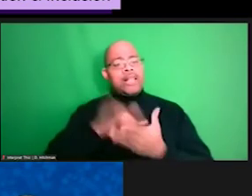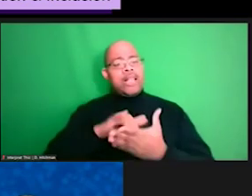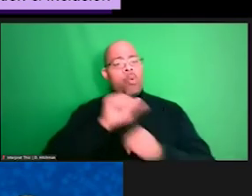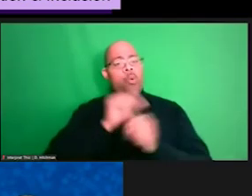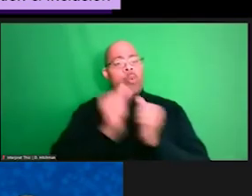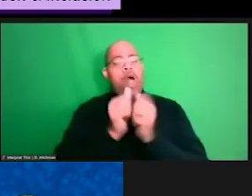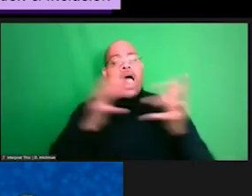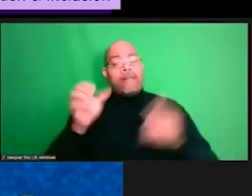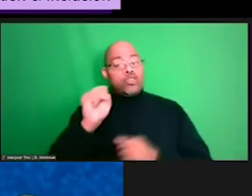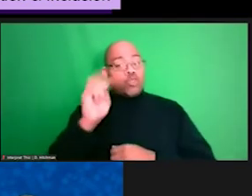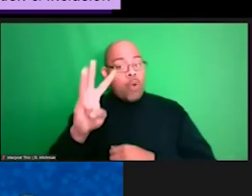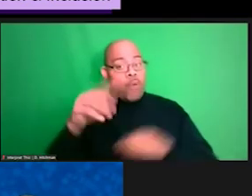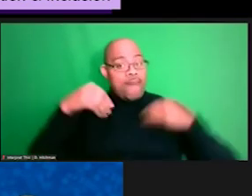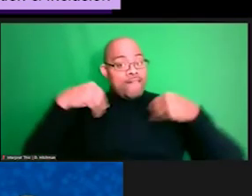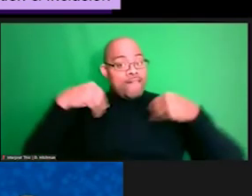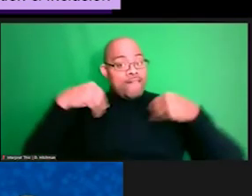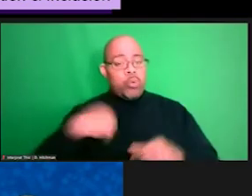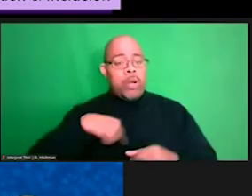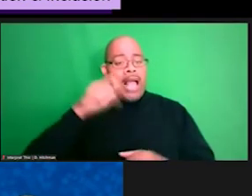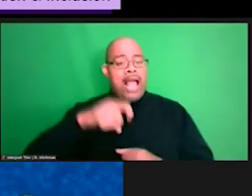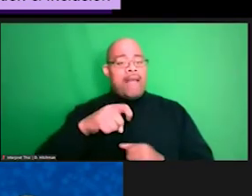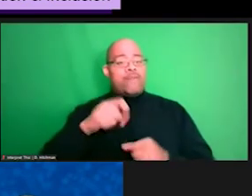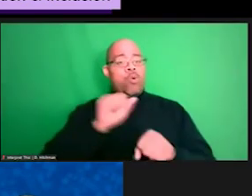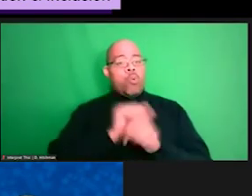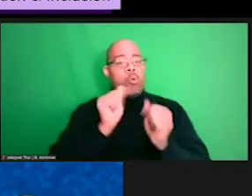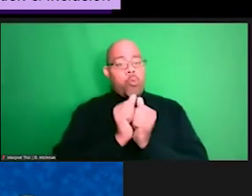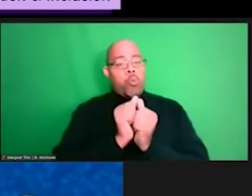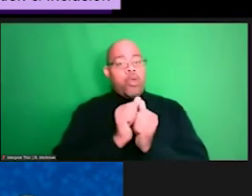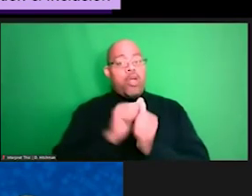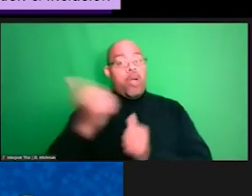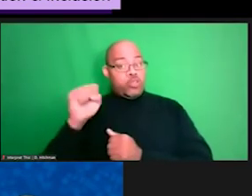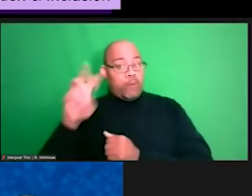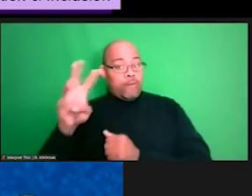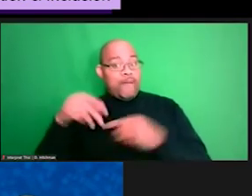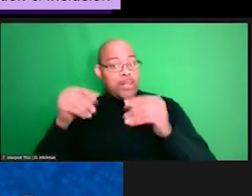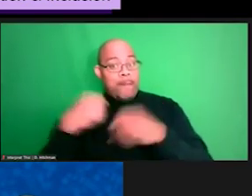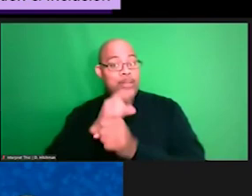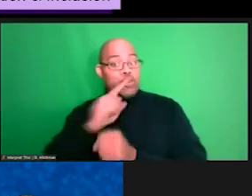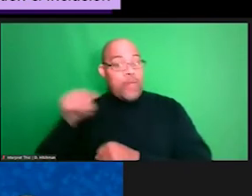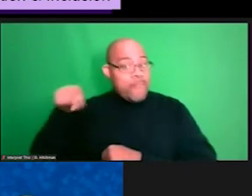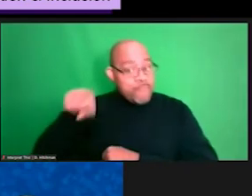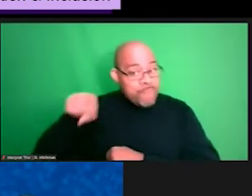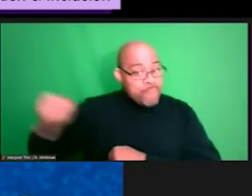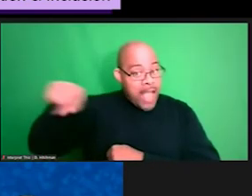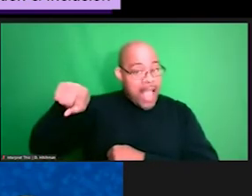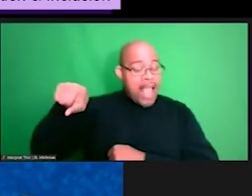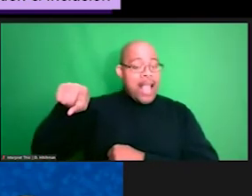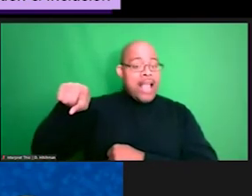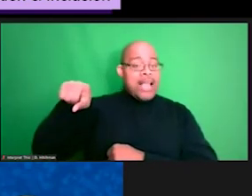vendors, we have to work with those software vendors to ensure that they are adhering to